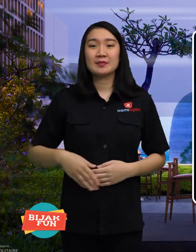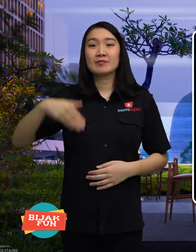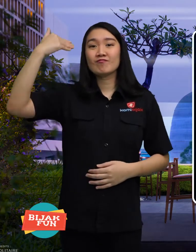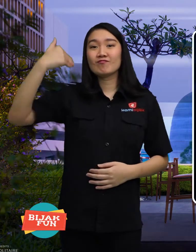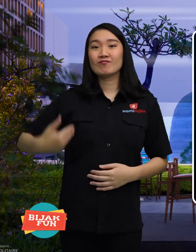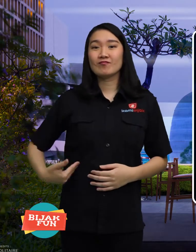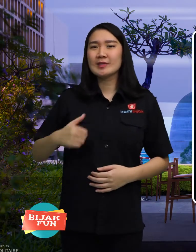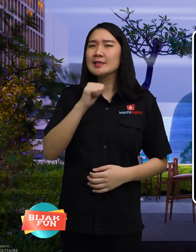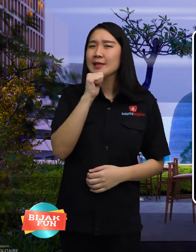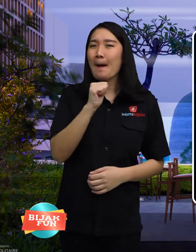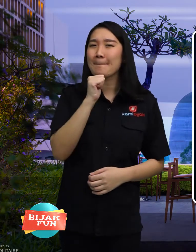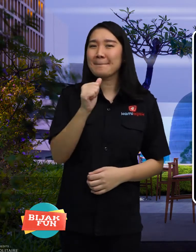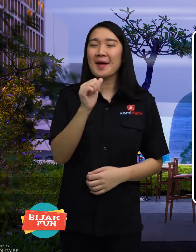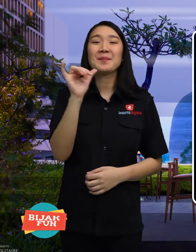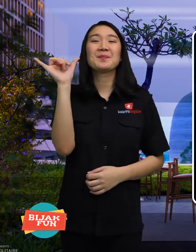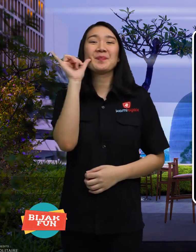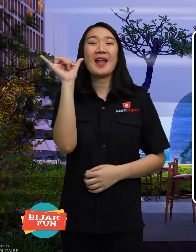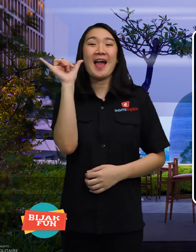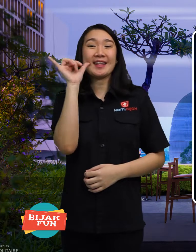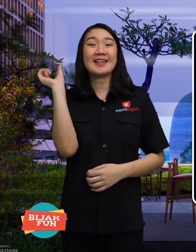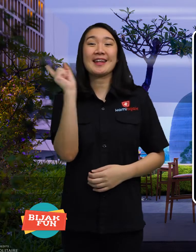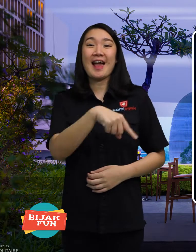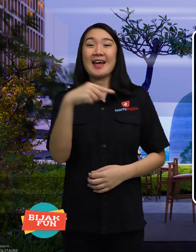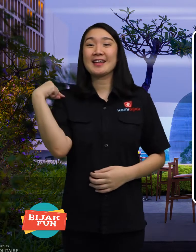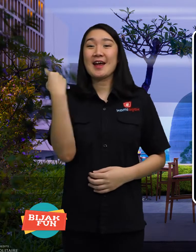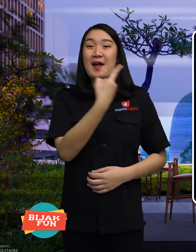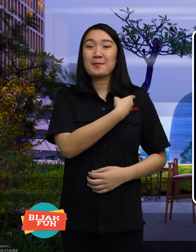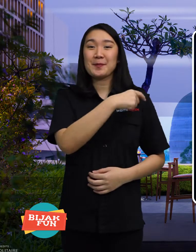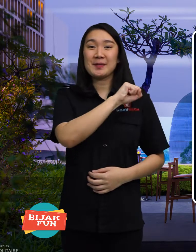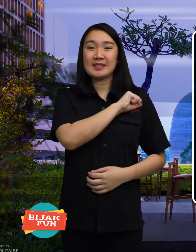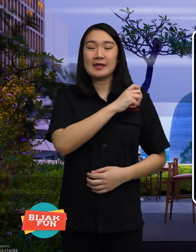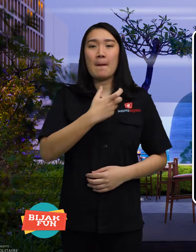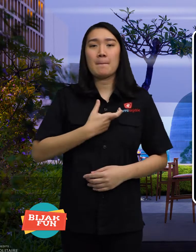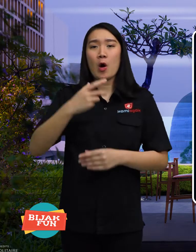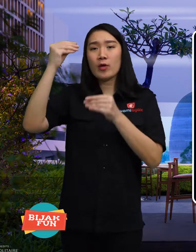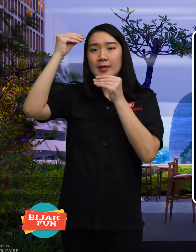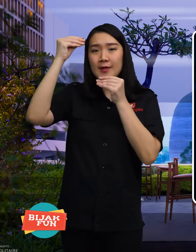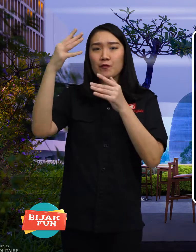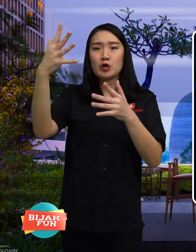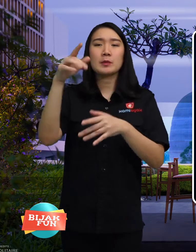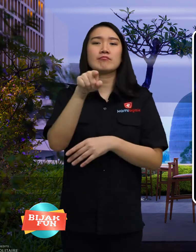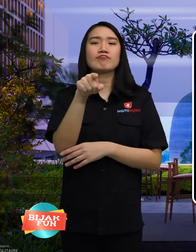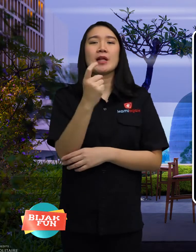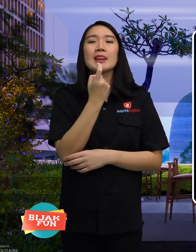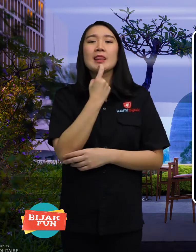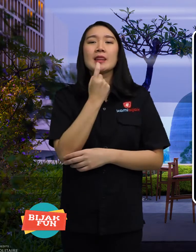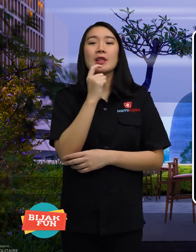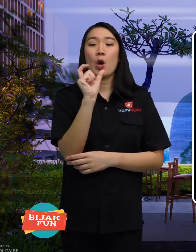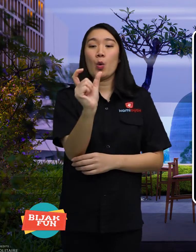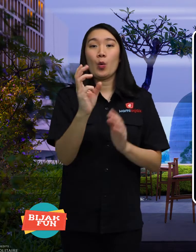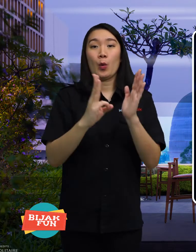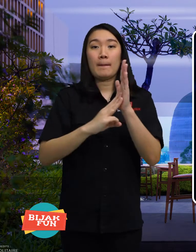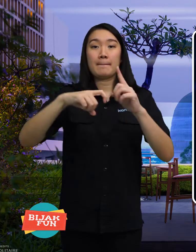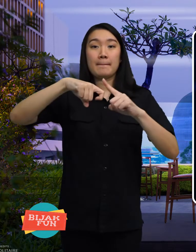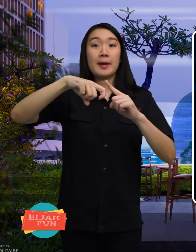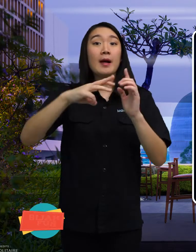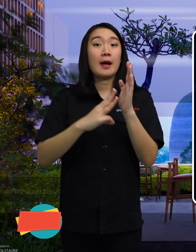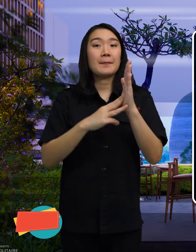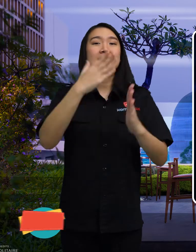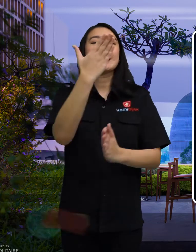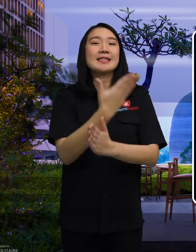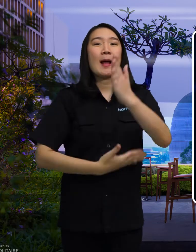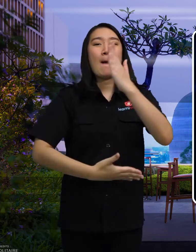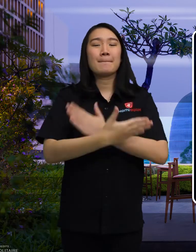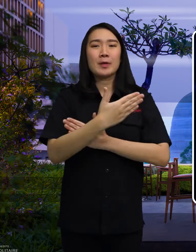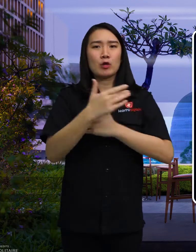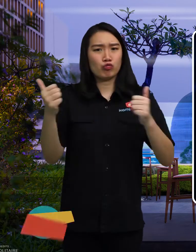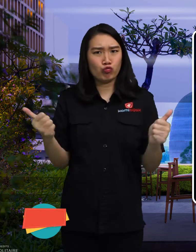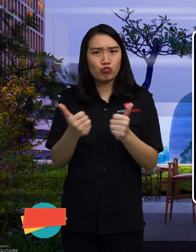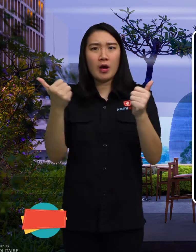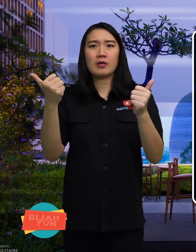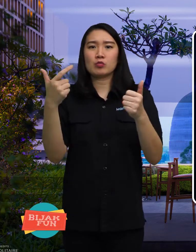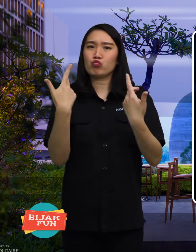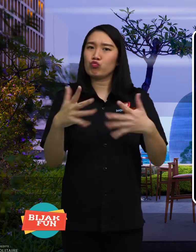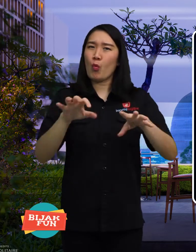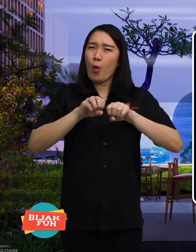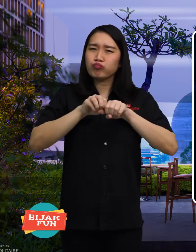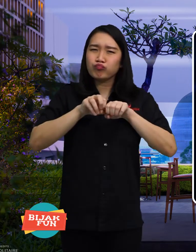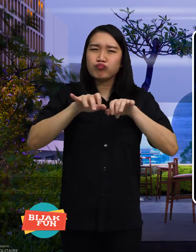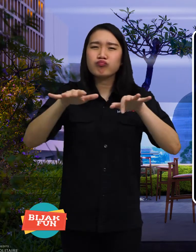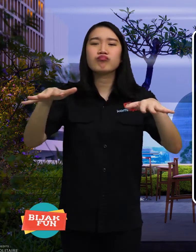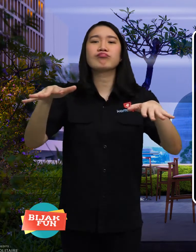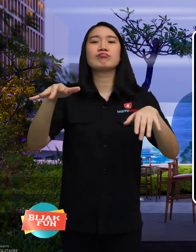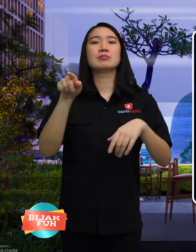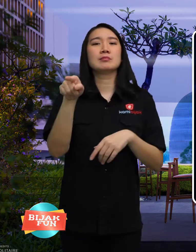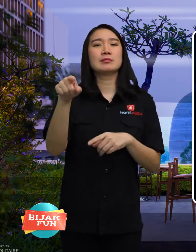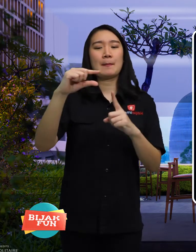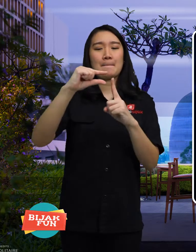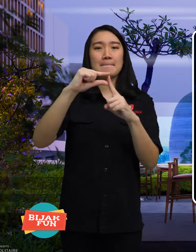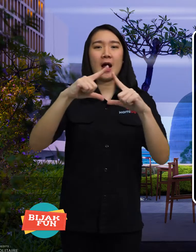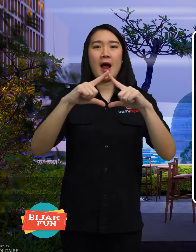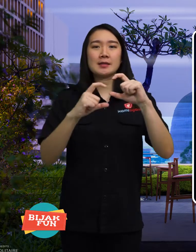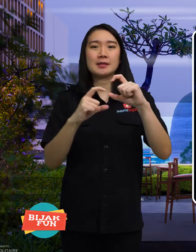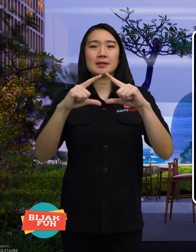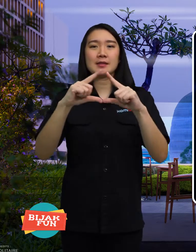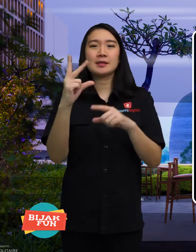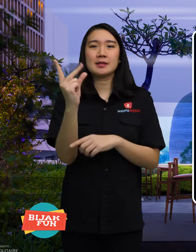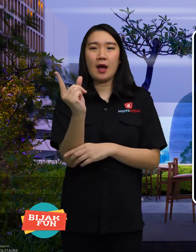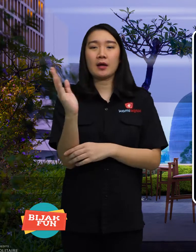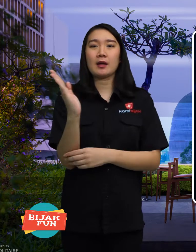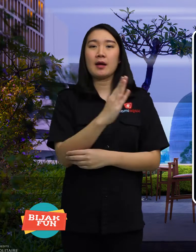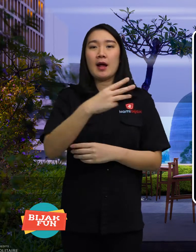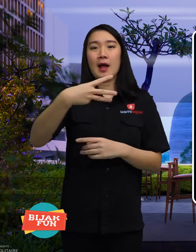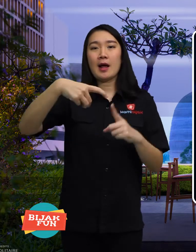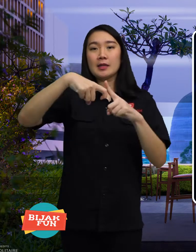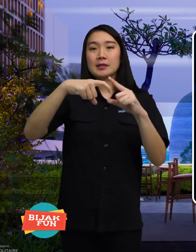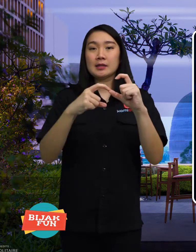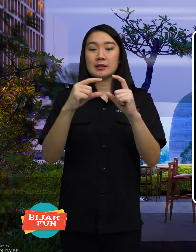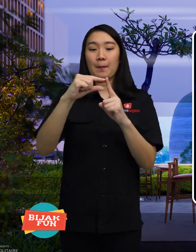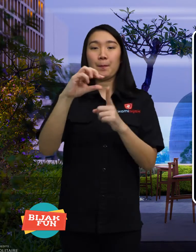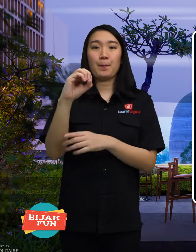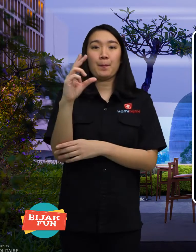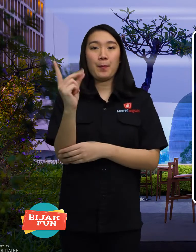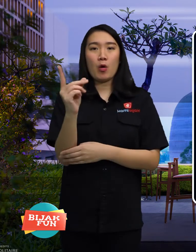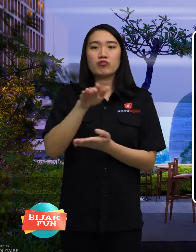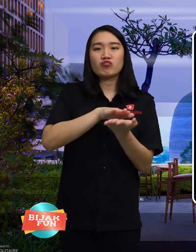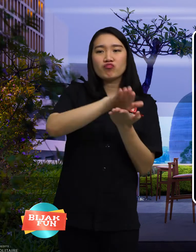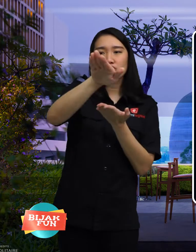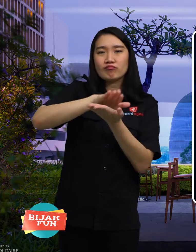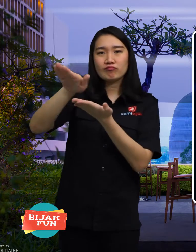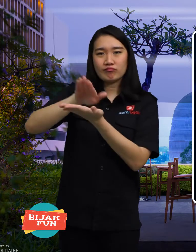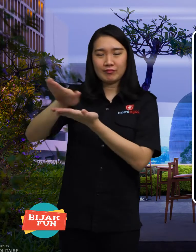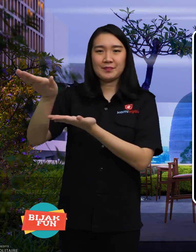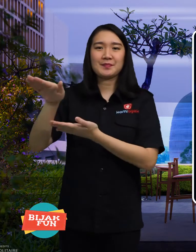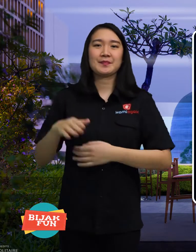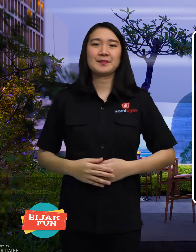I'm Yani from Us, Wise to convey information related to MSMEs with Disabilities successfully entering the export market.